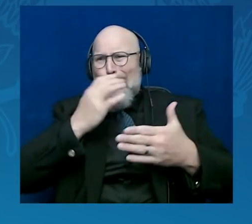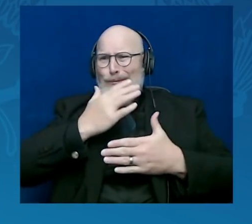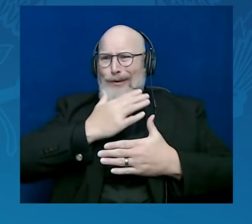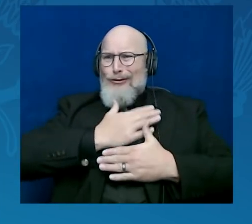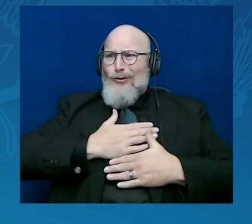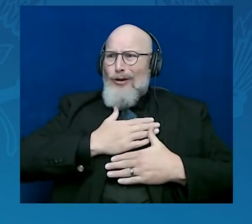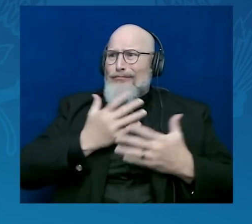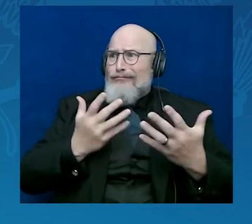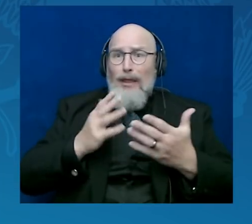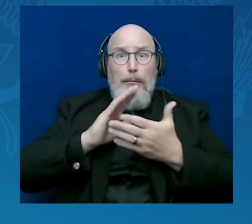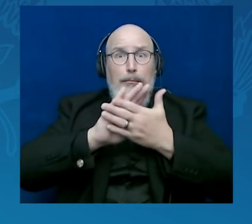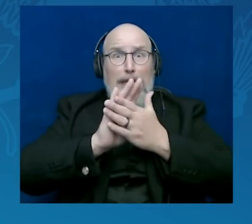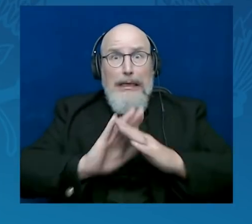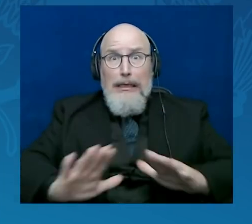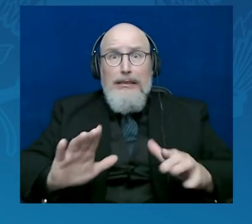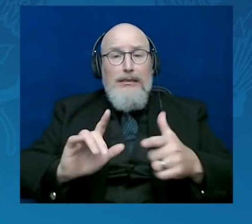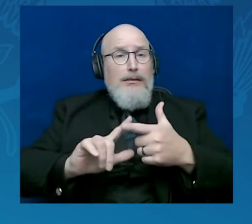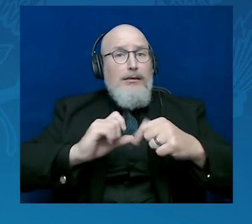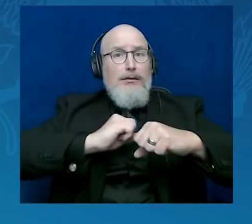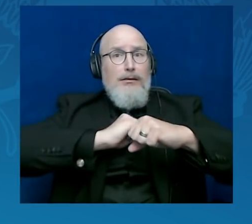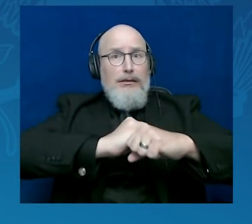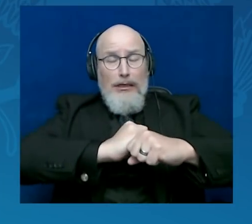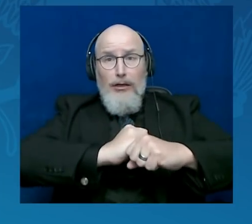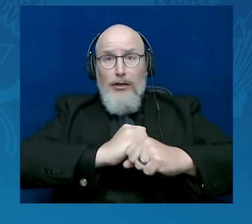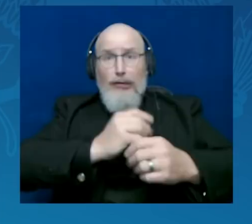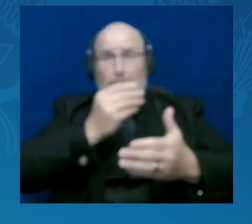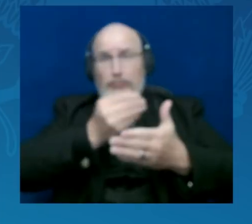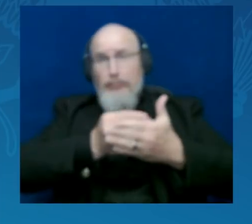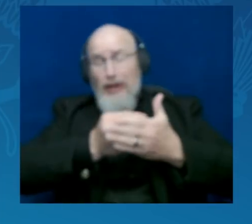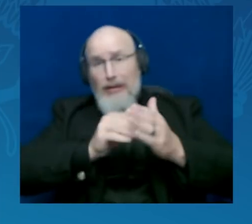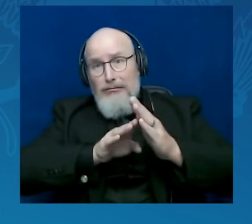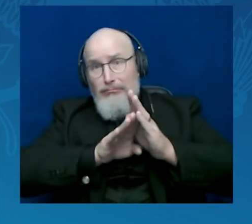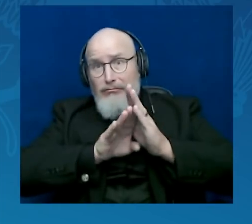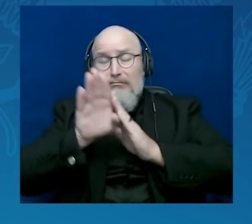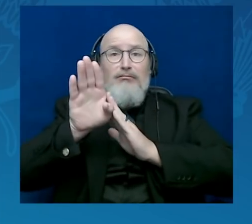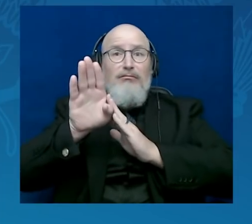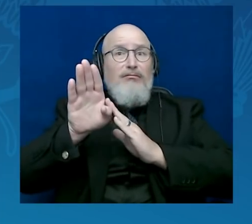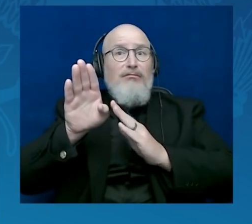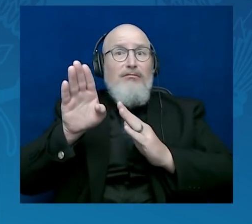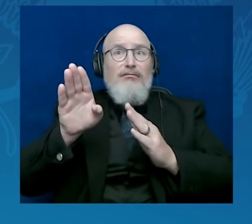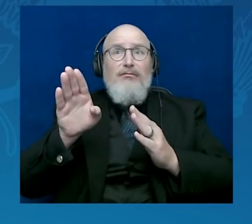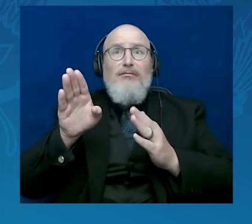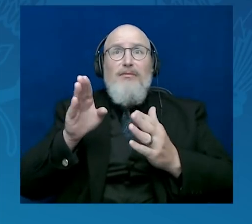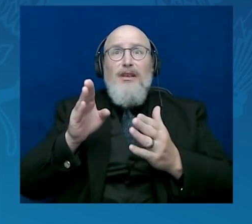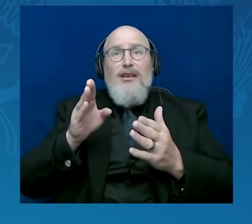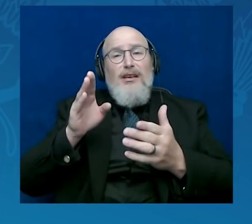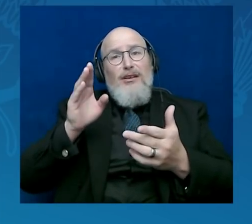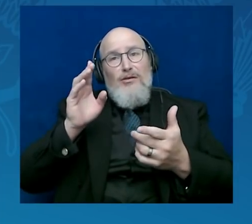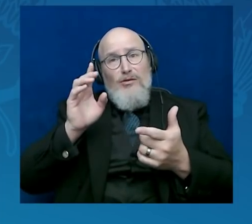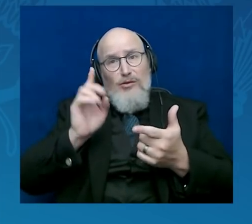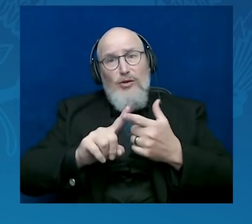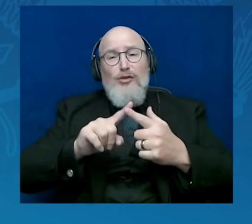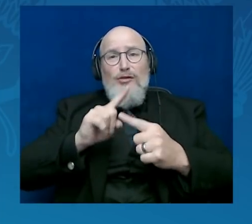security, and prosperity through a commitment to a set of defining principles.